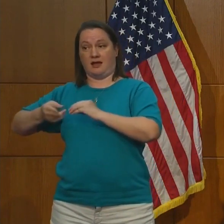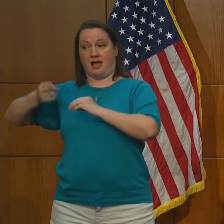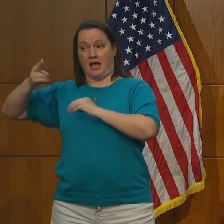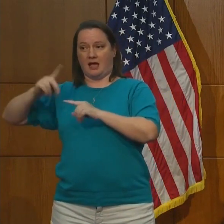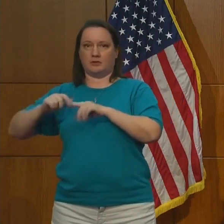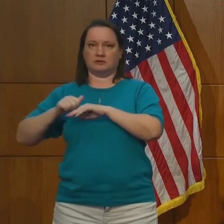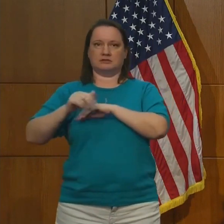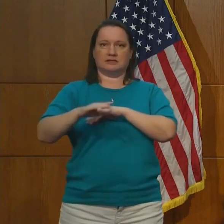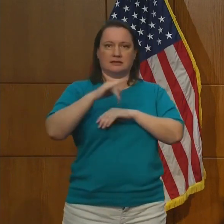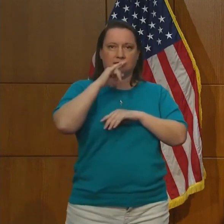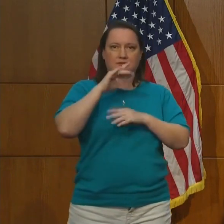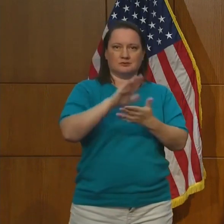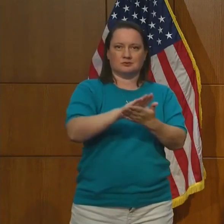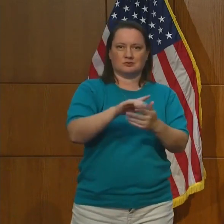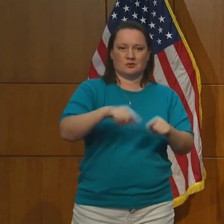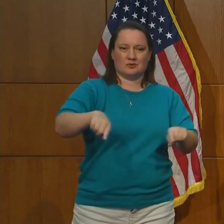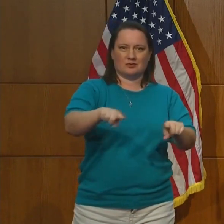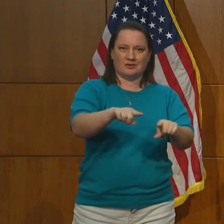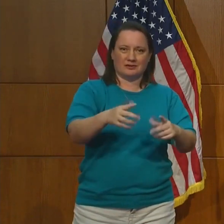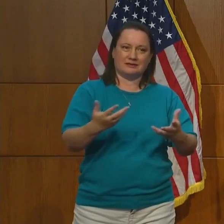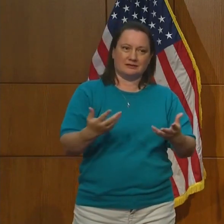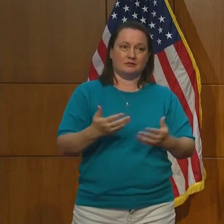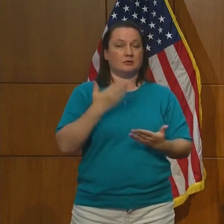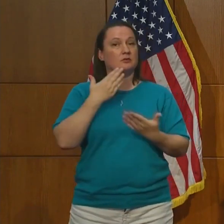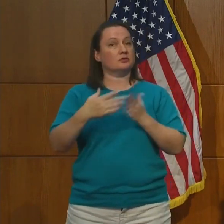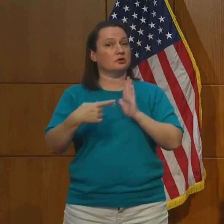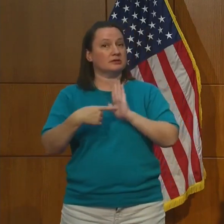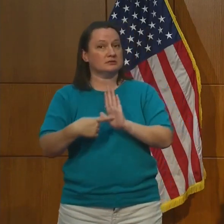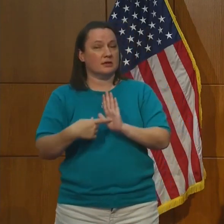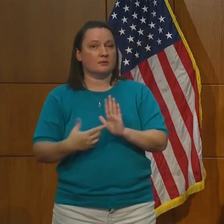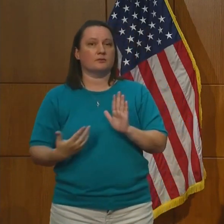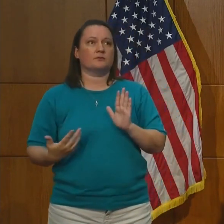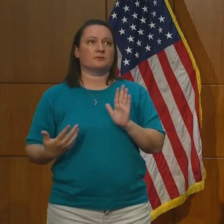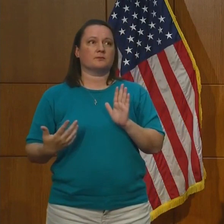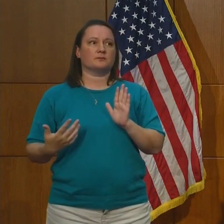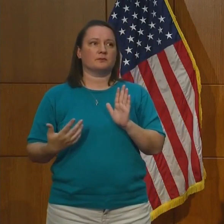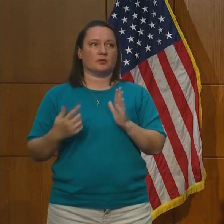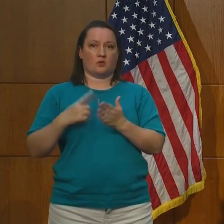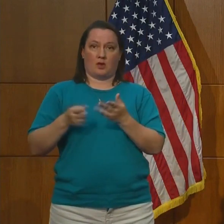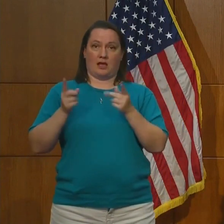DIFFERENT. A SENATE. AND WE'RE SENDING ACTUAL. INTO SCHOOL-